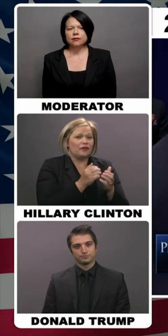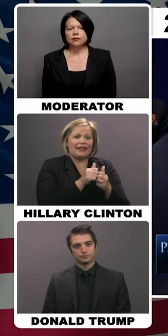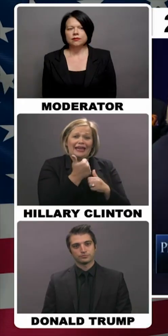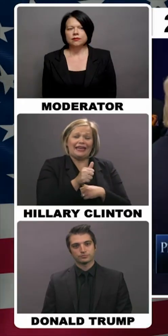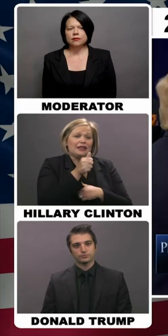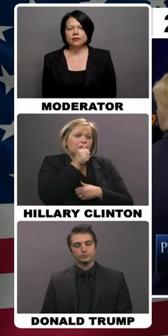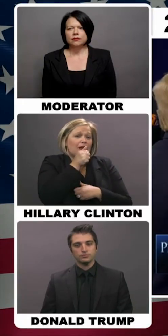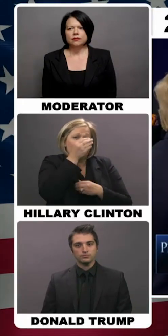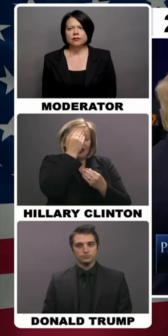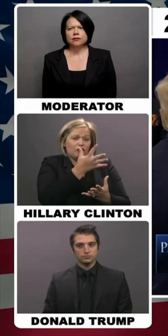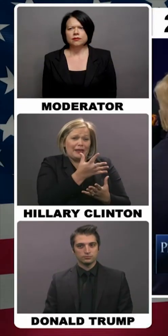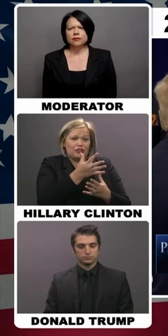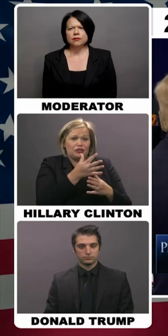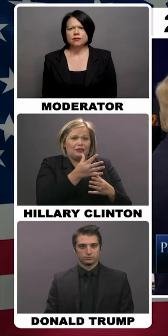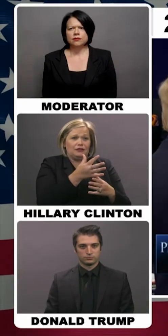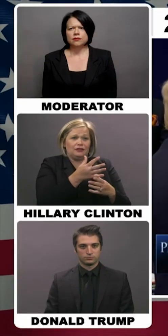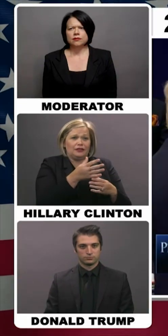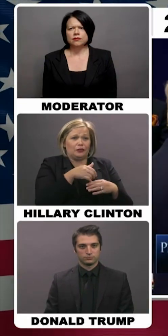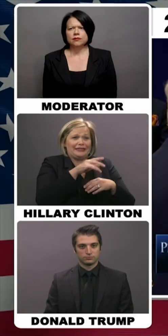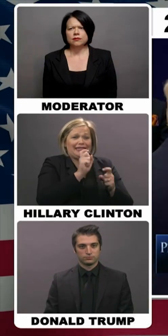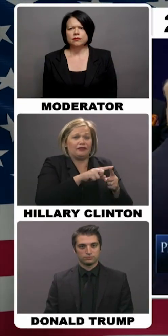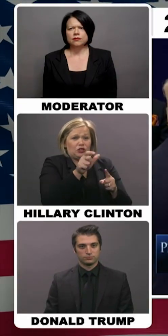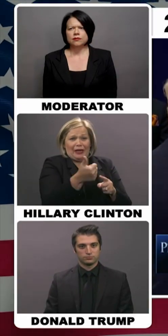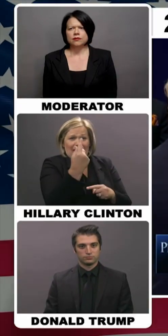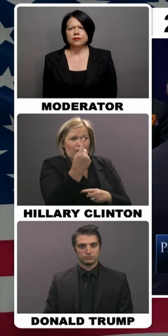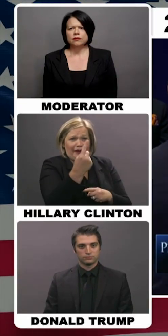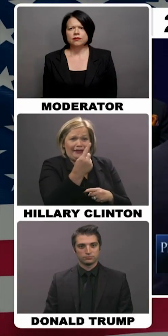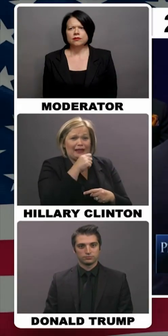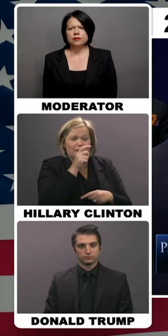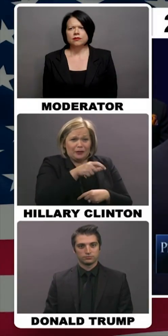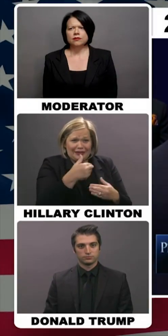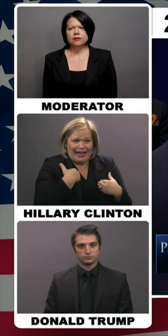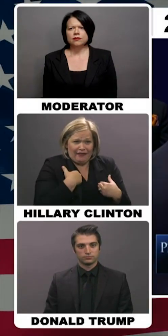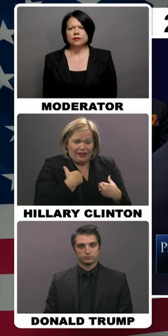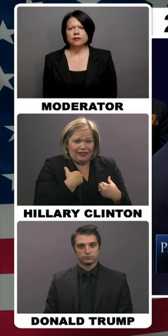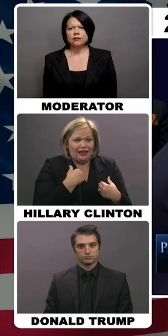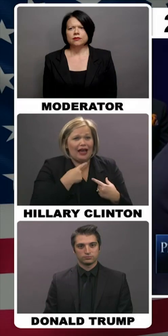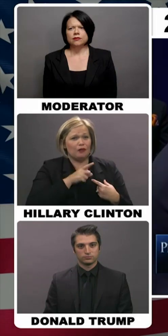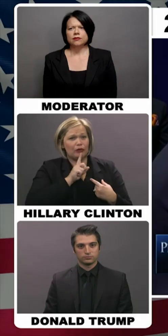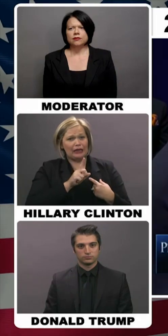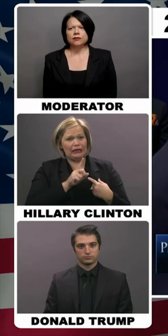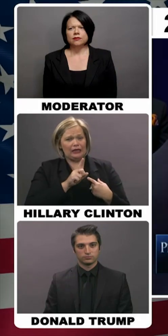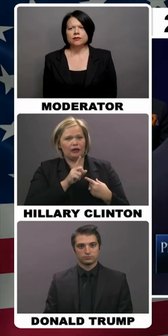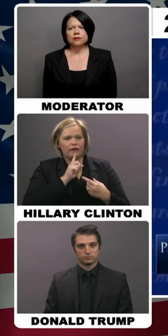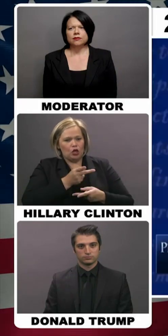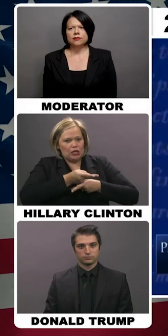I take classified materials very seriously and always have. When I was on the Senate Armed Services Committee,